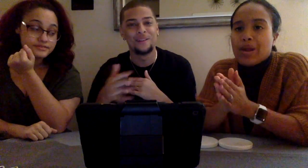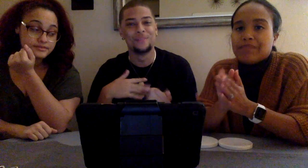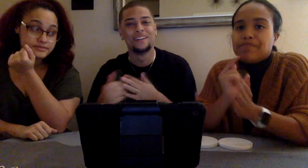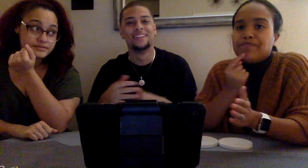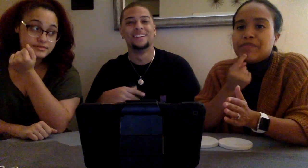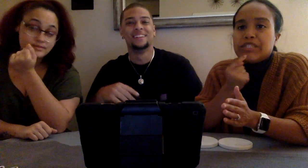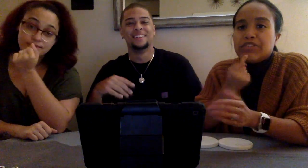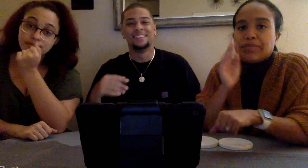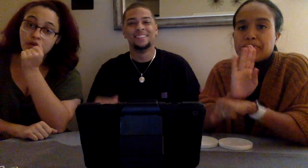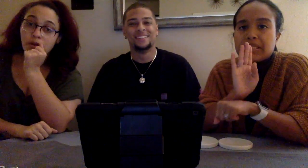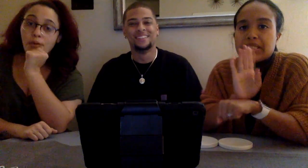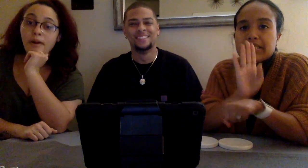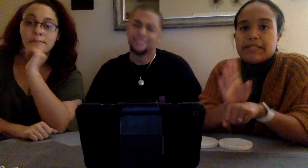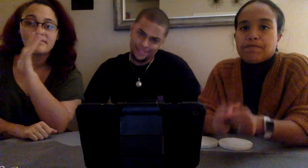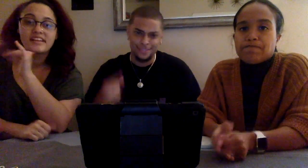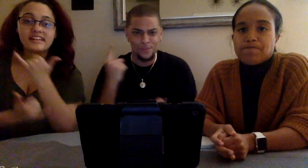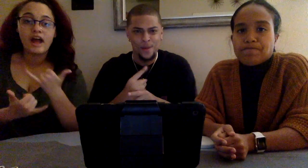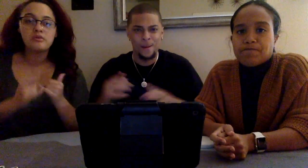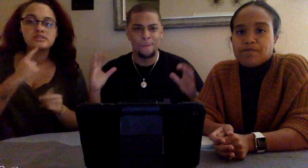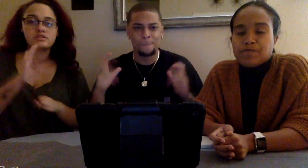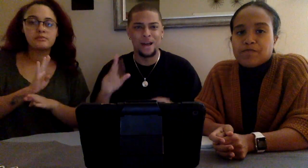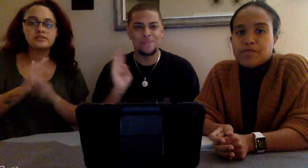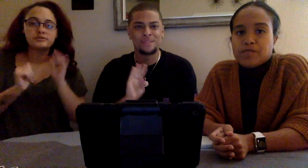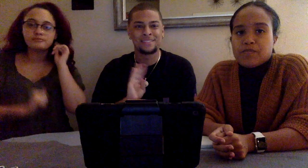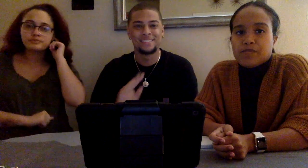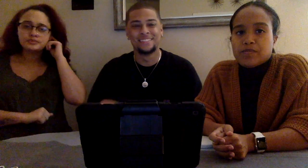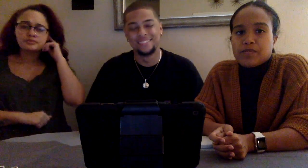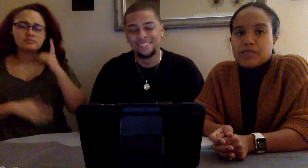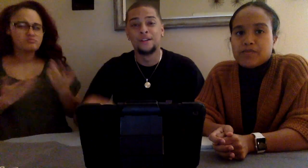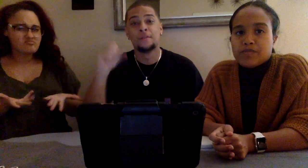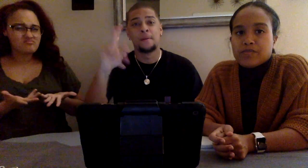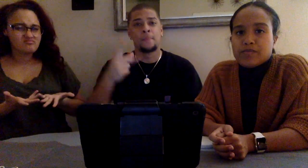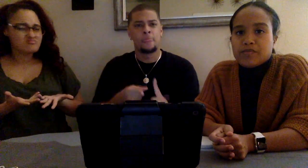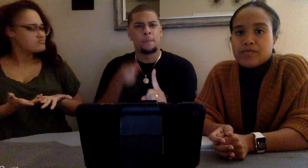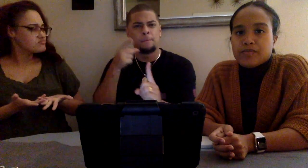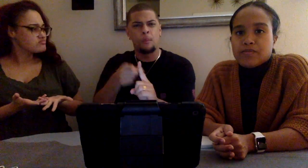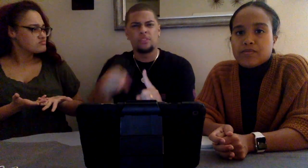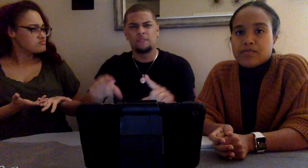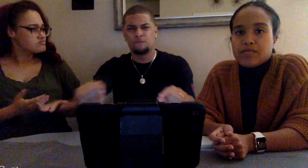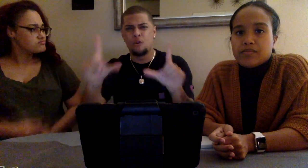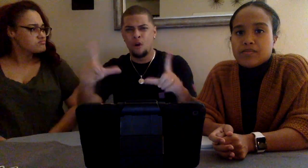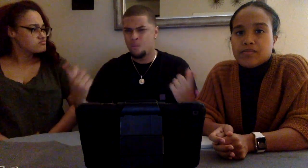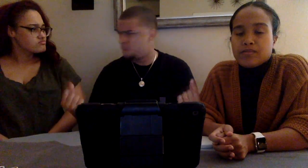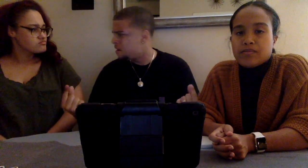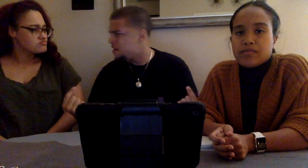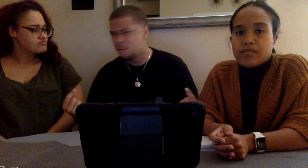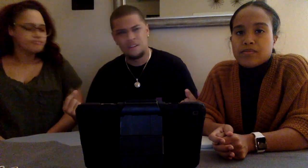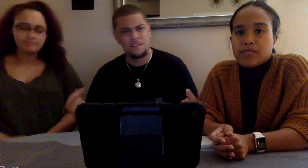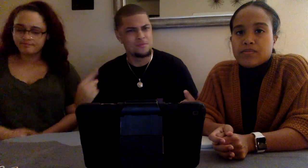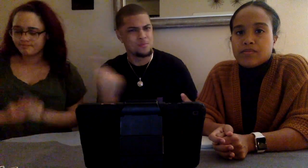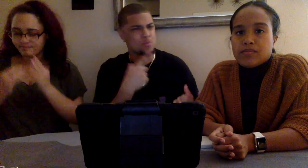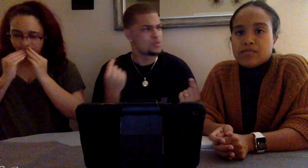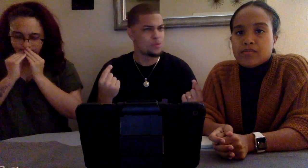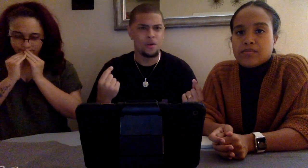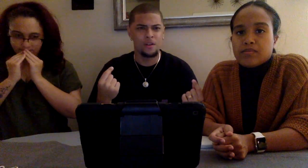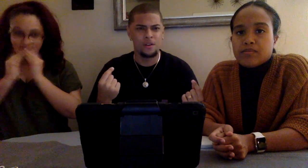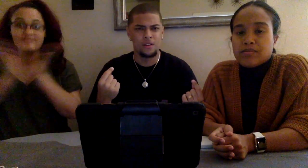Anyway,... V: Okay! Serious business! Daisy: Now it's serious business! Dante: That's right, we're back to business! Okay, the point of this video is what??? What are we doing???